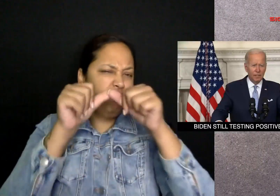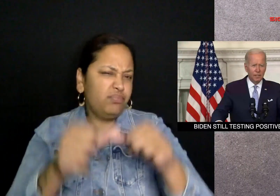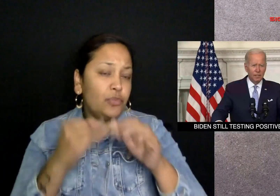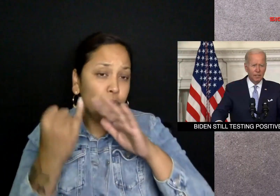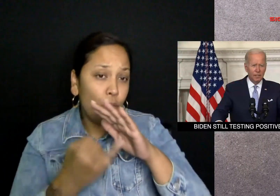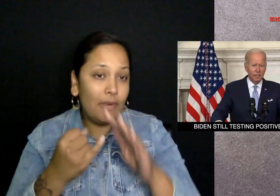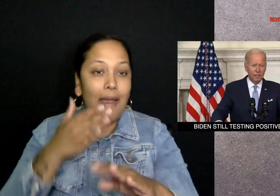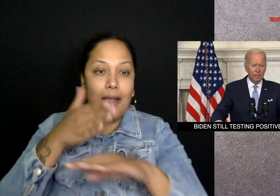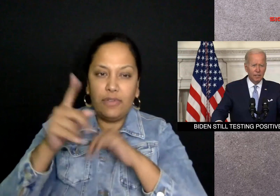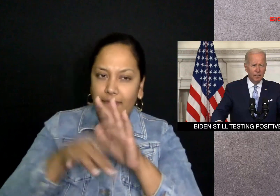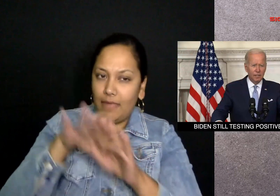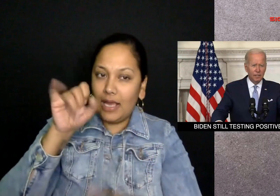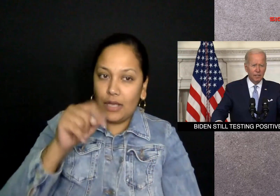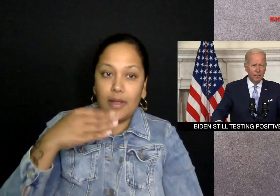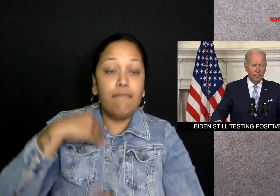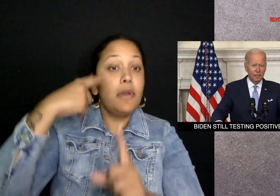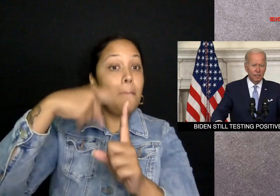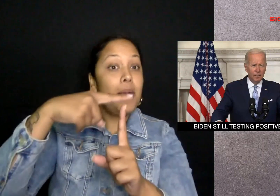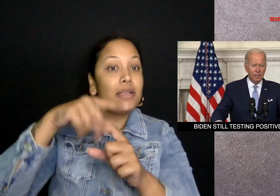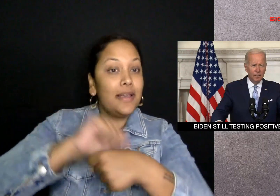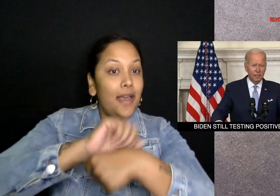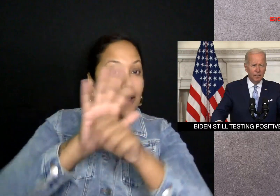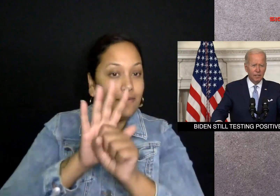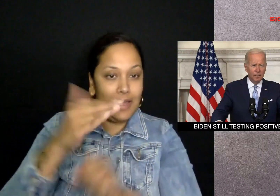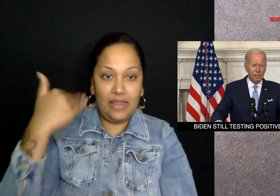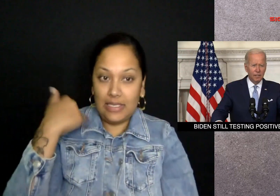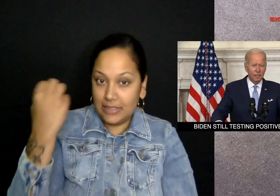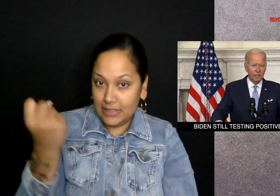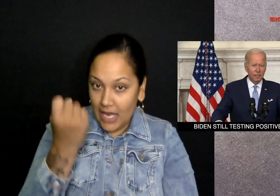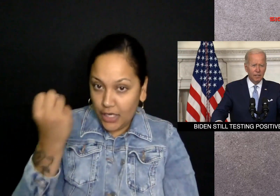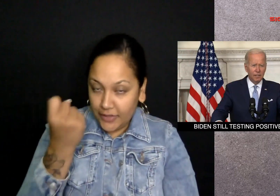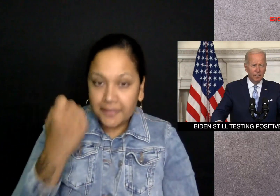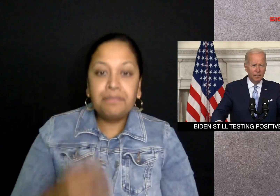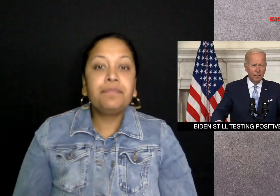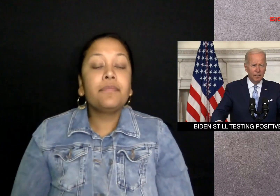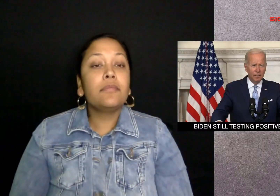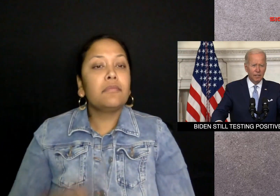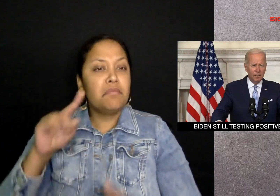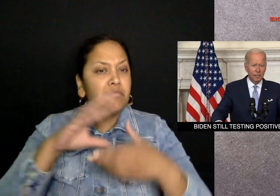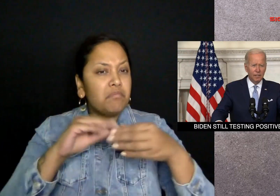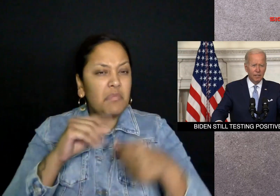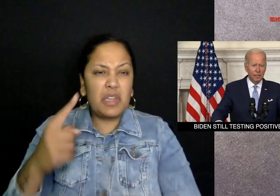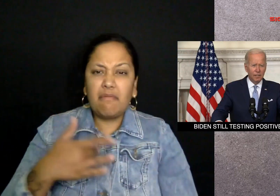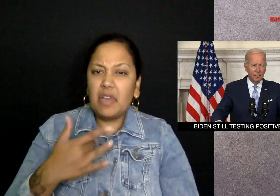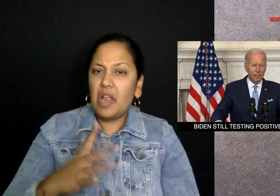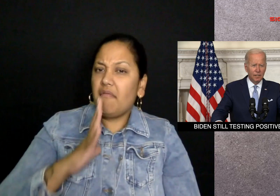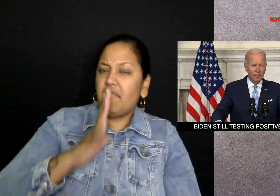president Joe Biden is continuing to isolate at the White House after testing positive for Covid 19 Saturday